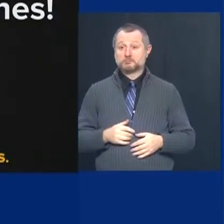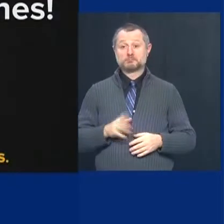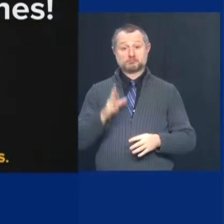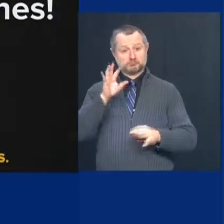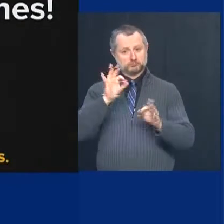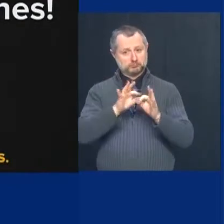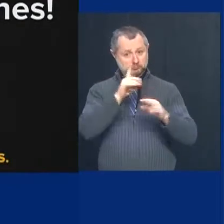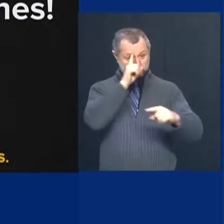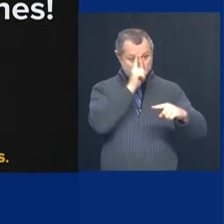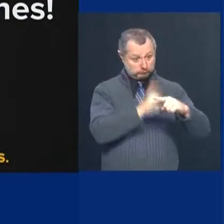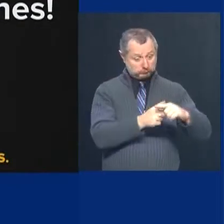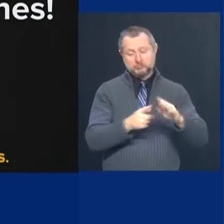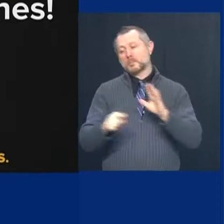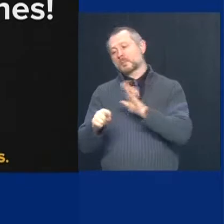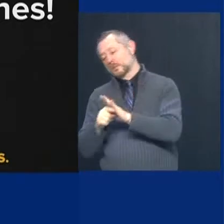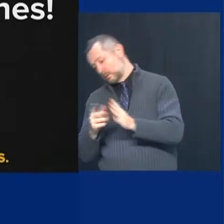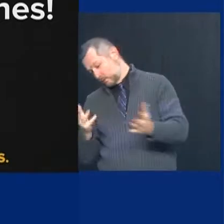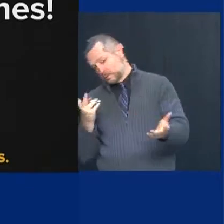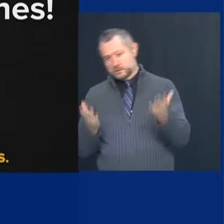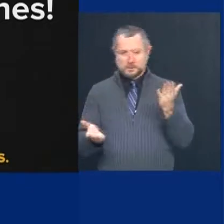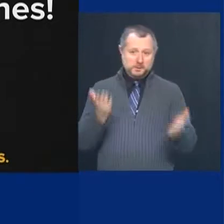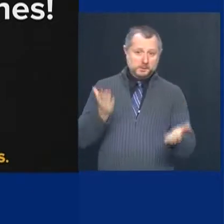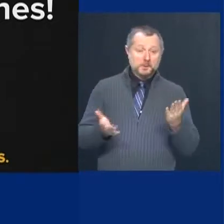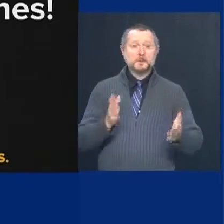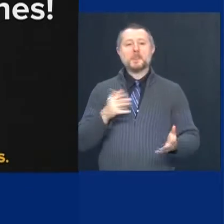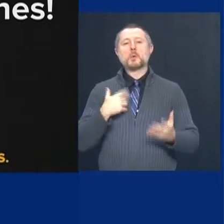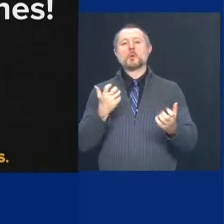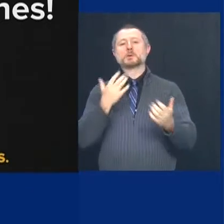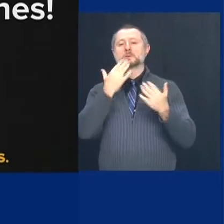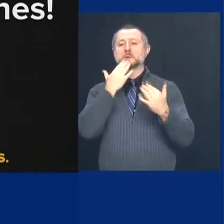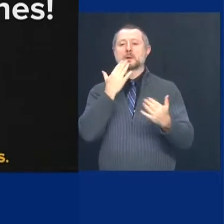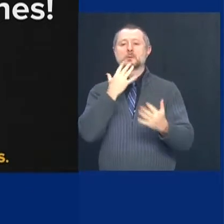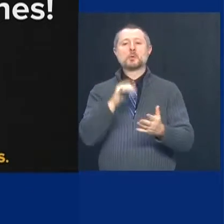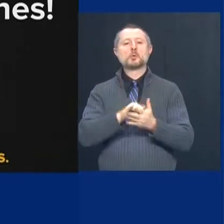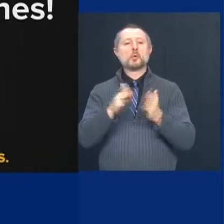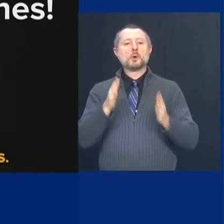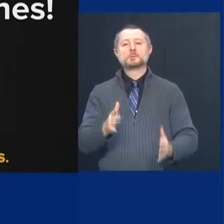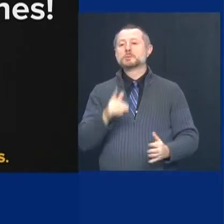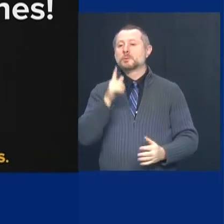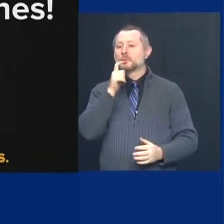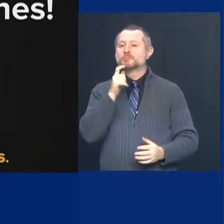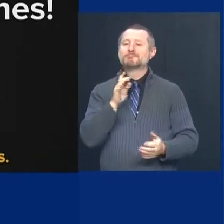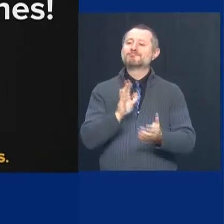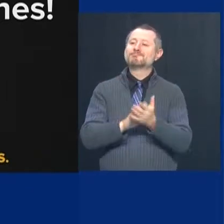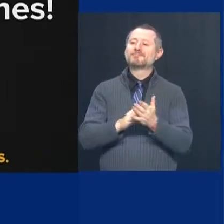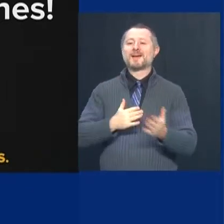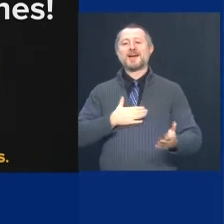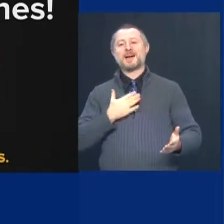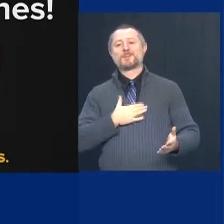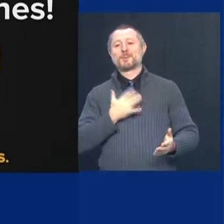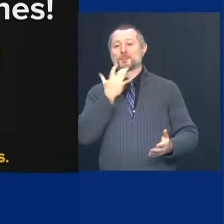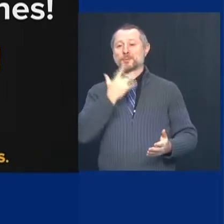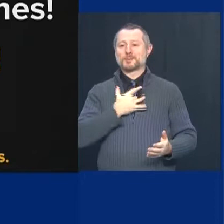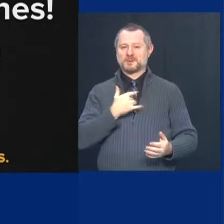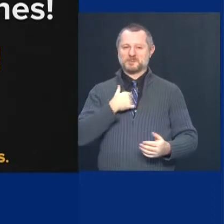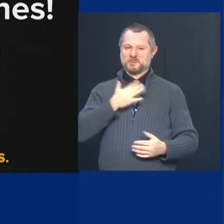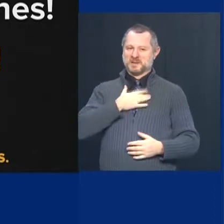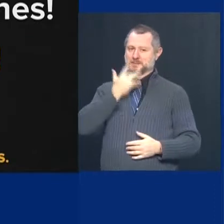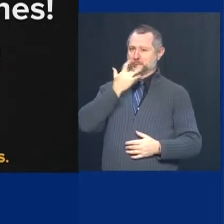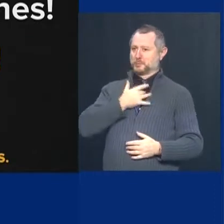TIME. IT'S ONLY BEEN GOING ON 282. GLASS HALF FULL, GLASS HALF EMPTY.